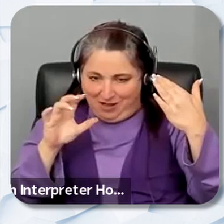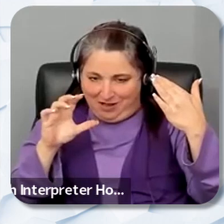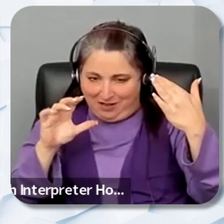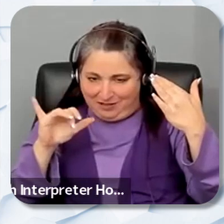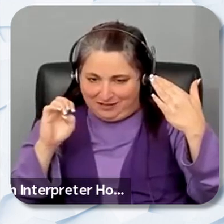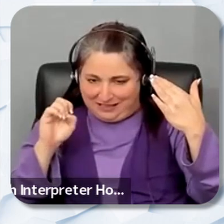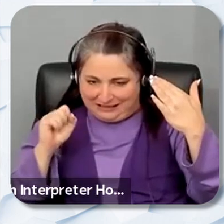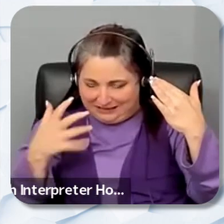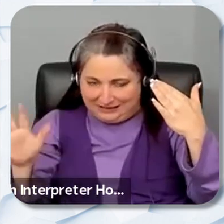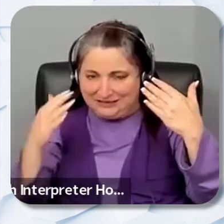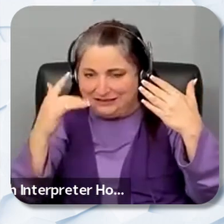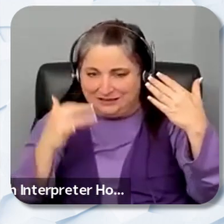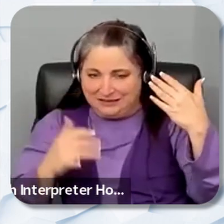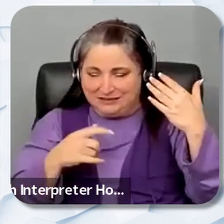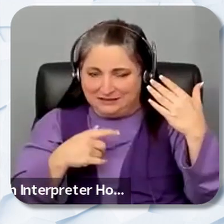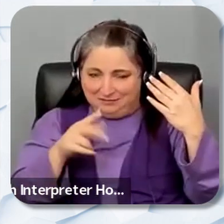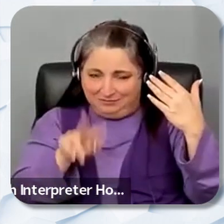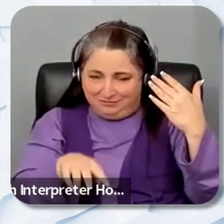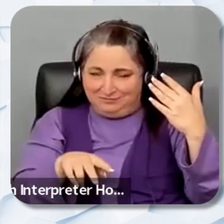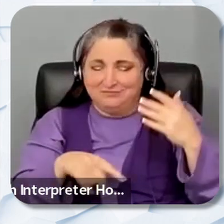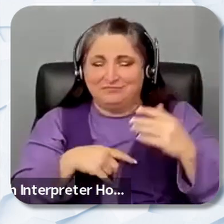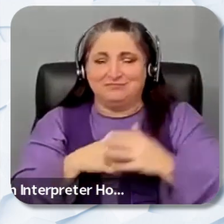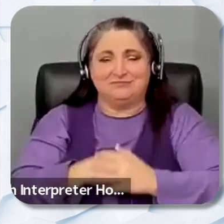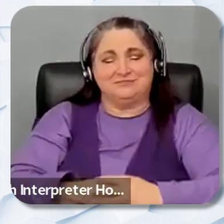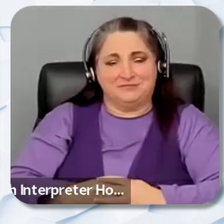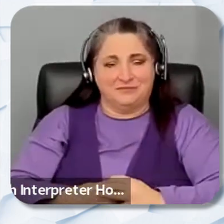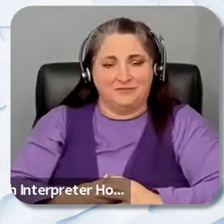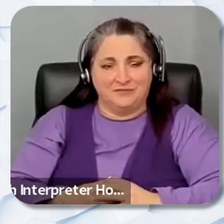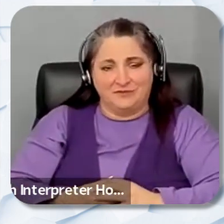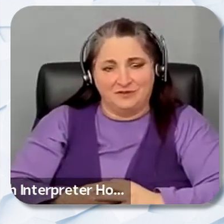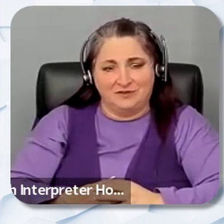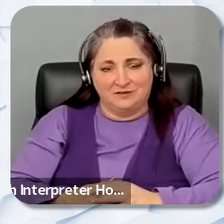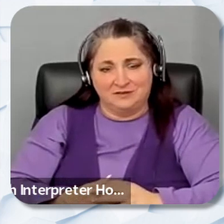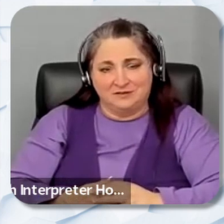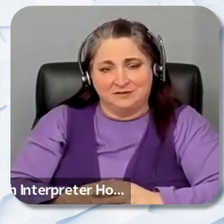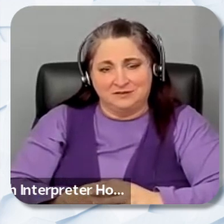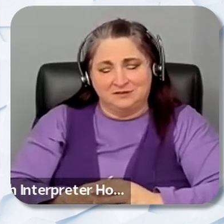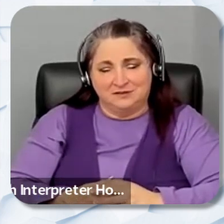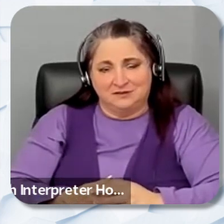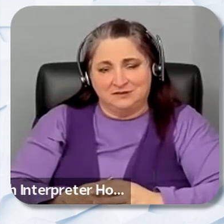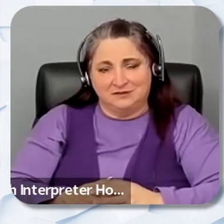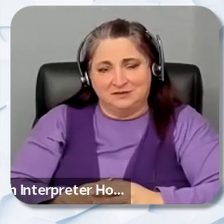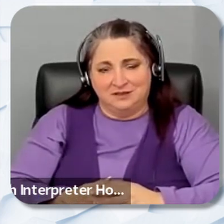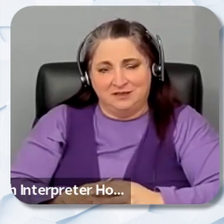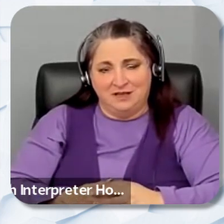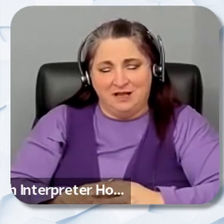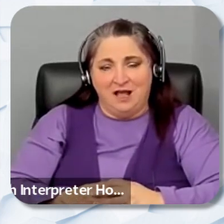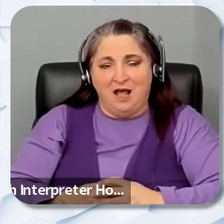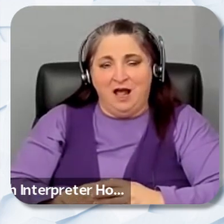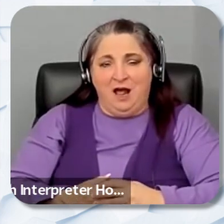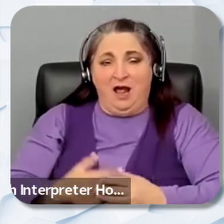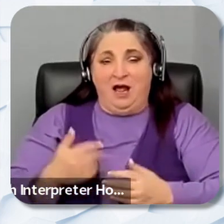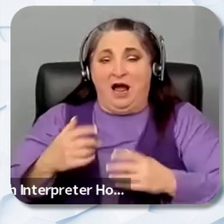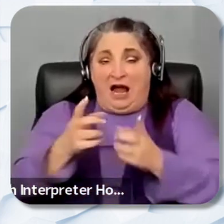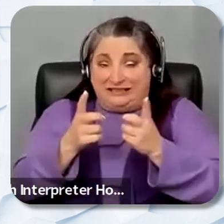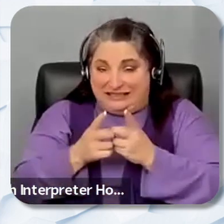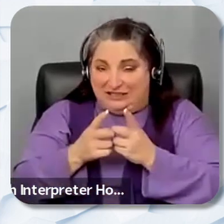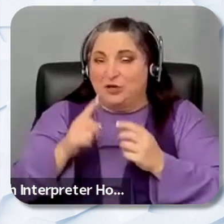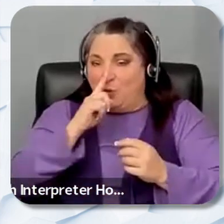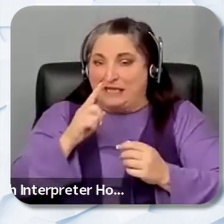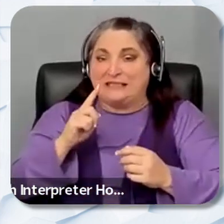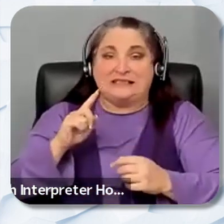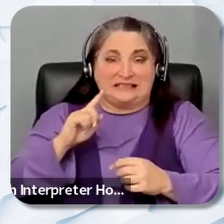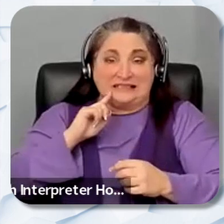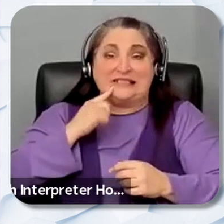district. So, "Our district was found to be significantly disproportionate." One of their